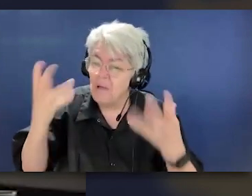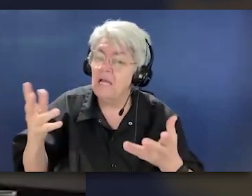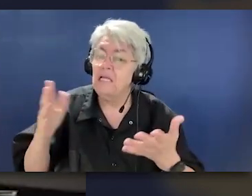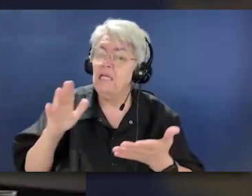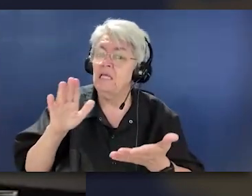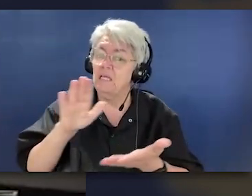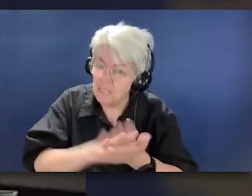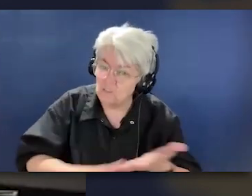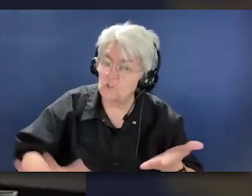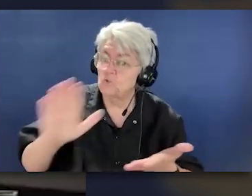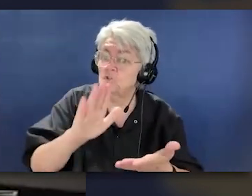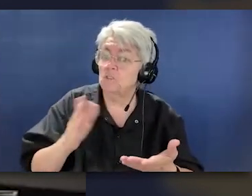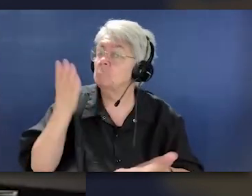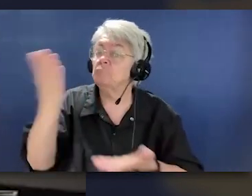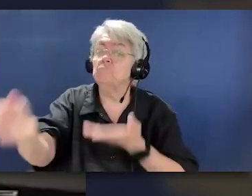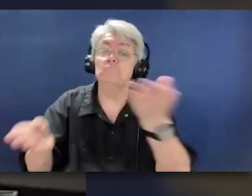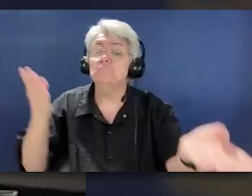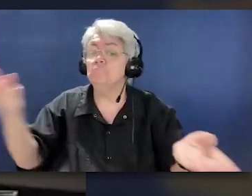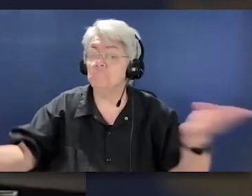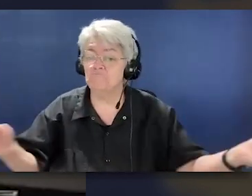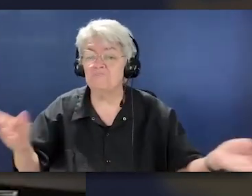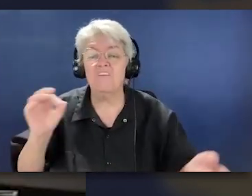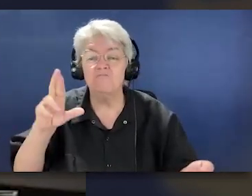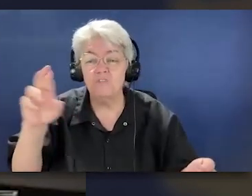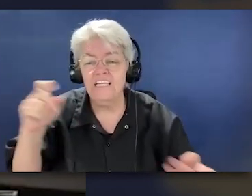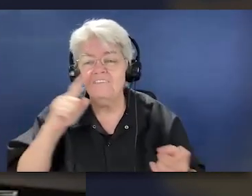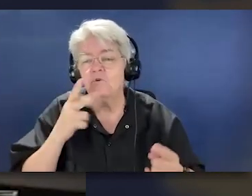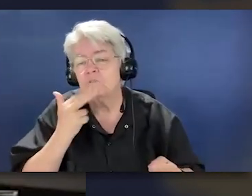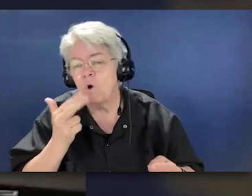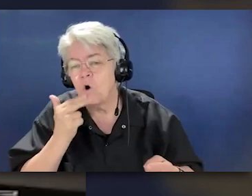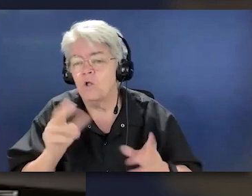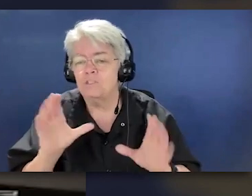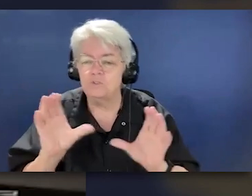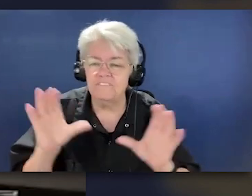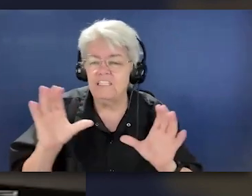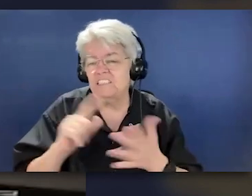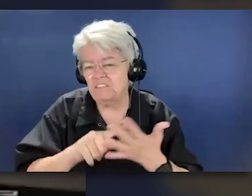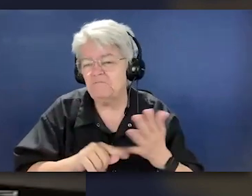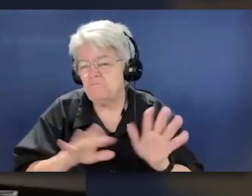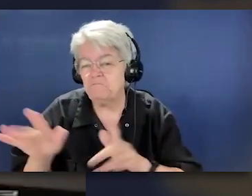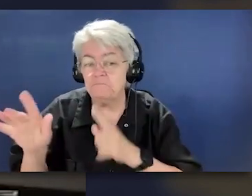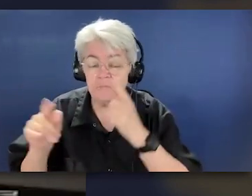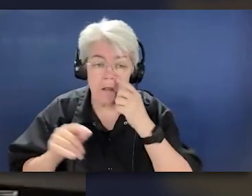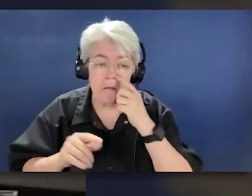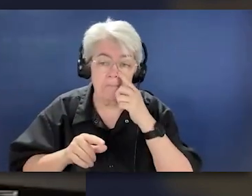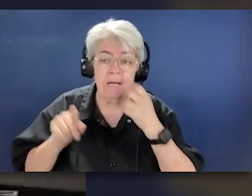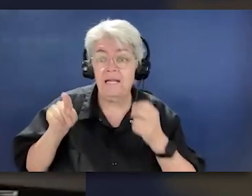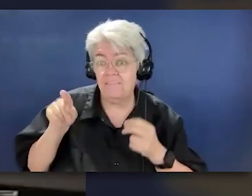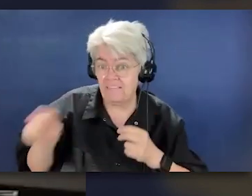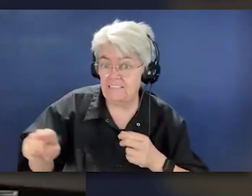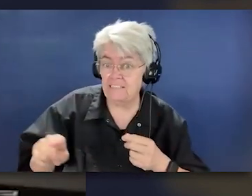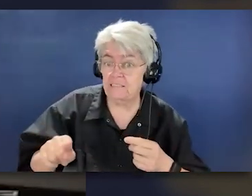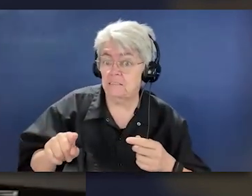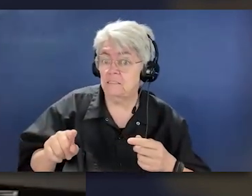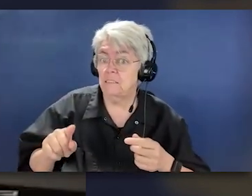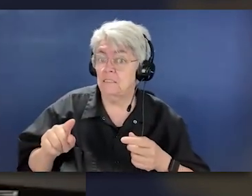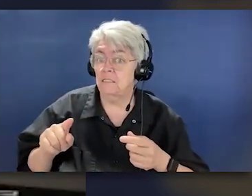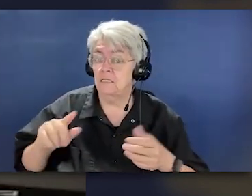their offerings for free for small credentials, it has not actually drastically changed probably